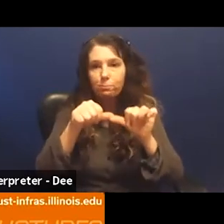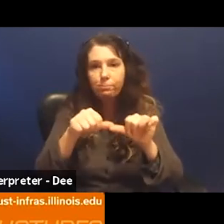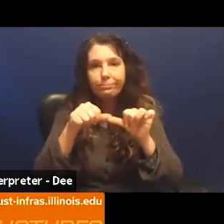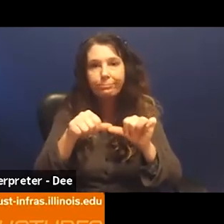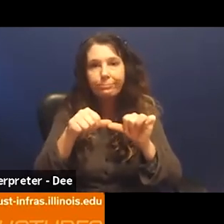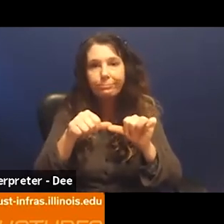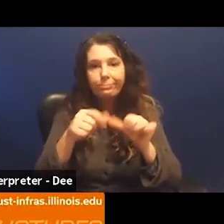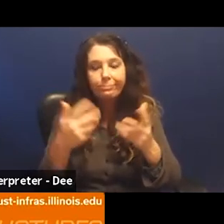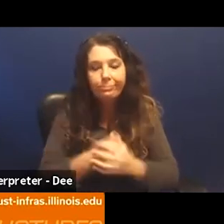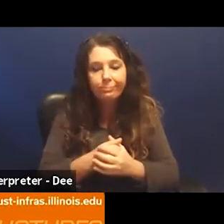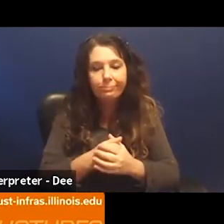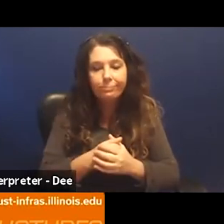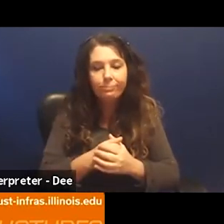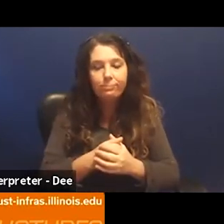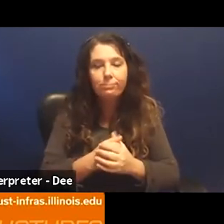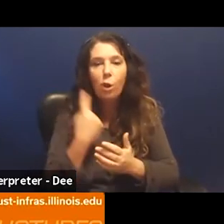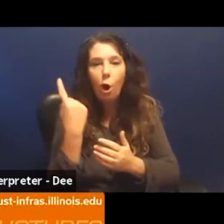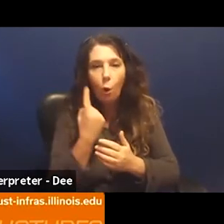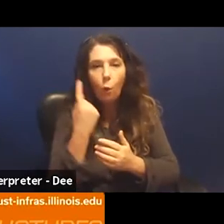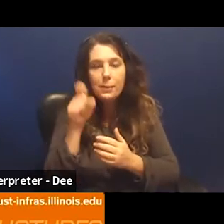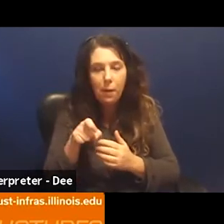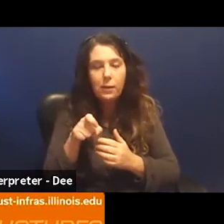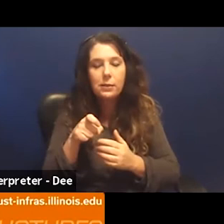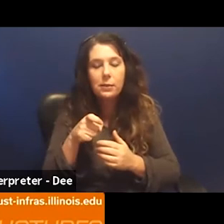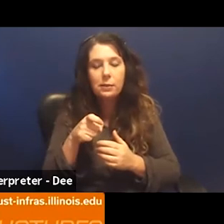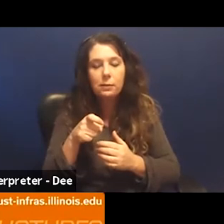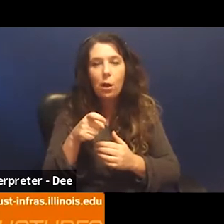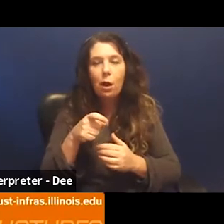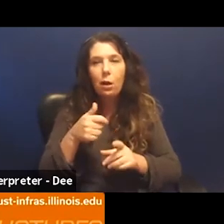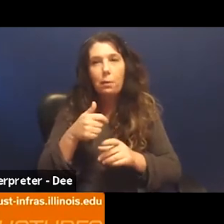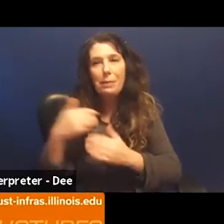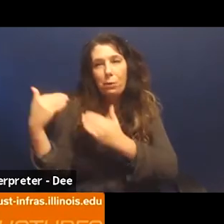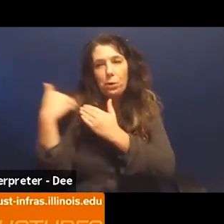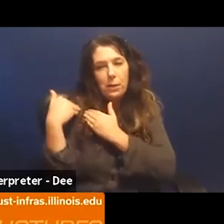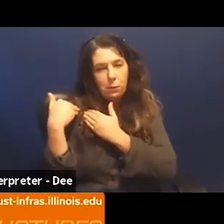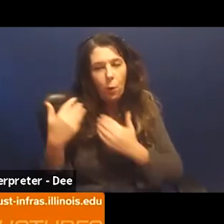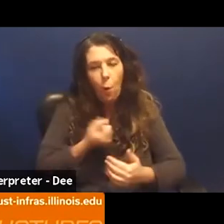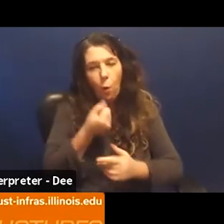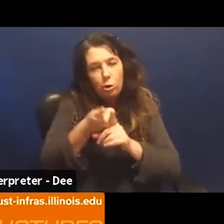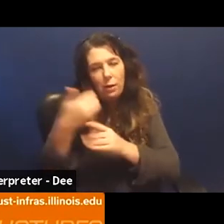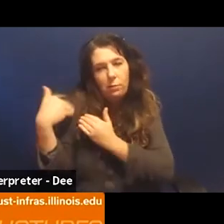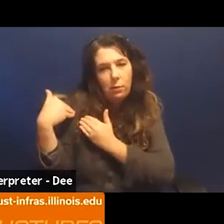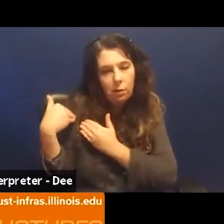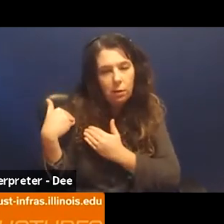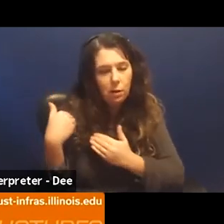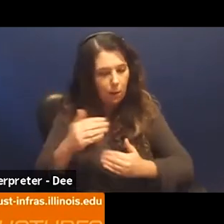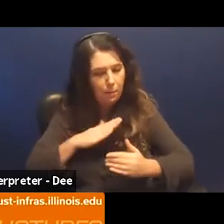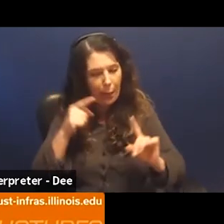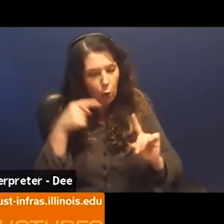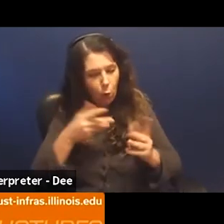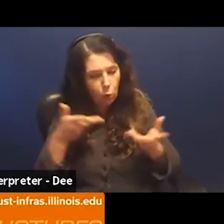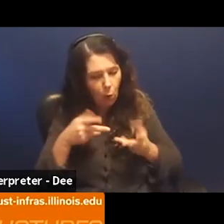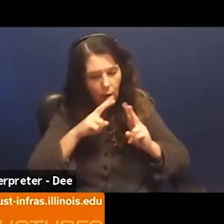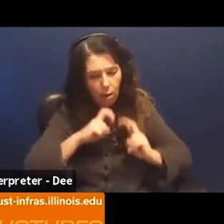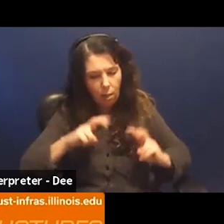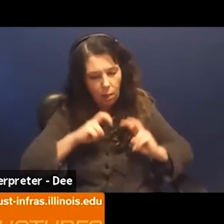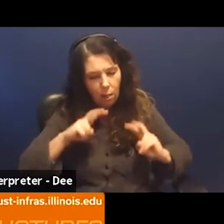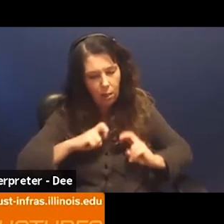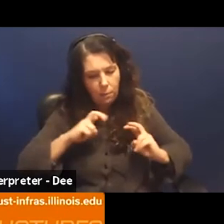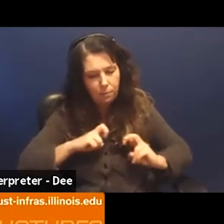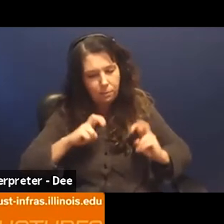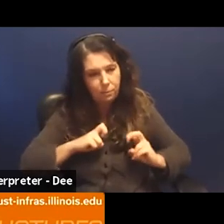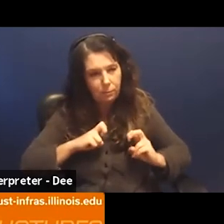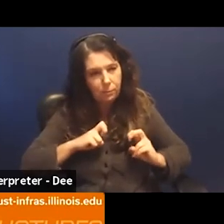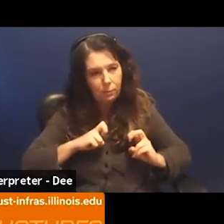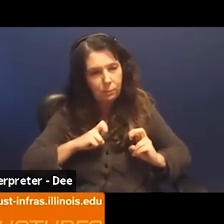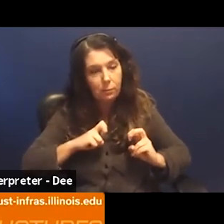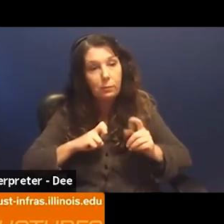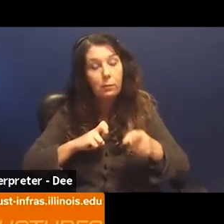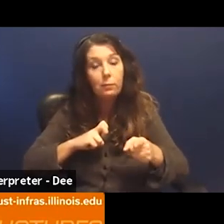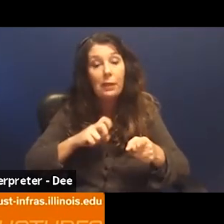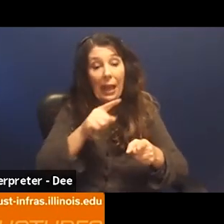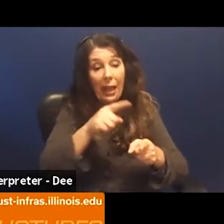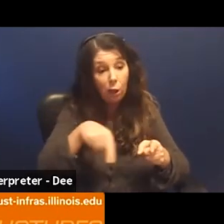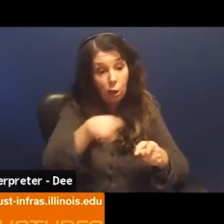You need to engage in a constant effort of holding yourself accountable and asking yourself, you know, what are my goals here and are these goals the same goals are they shared with the groups are the individuals that I believe myself to be trying to